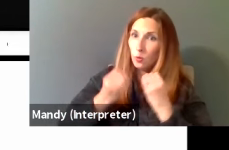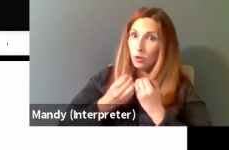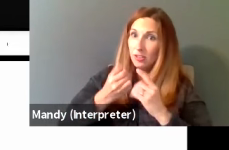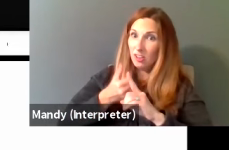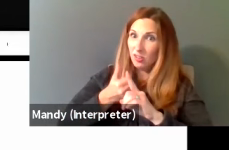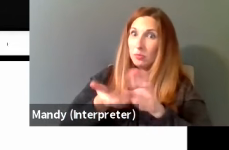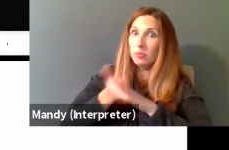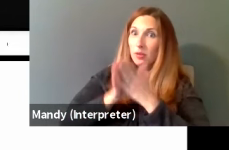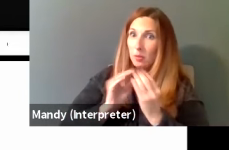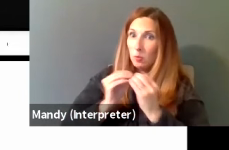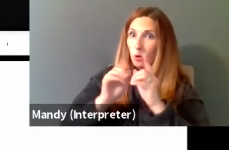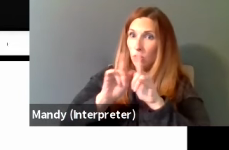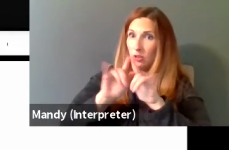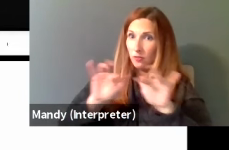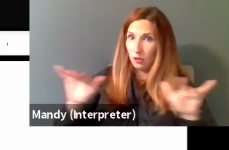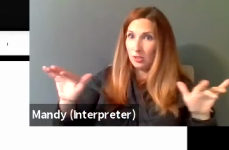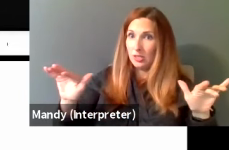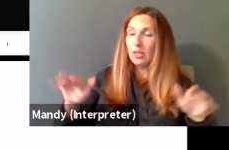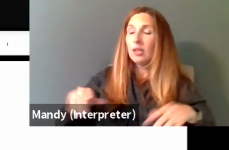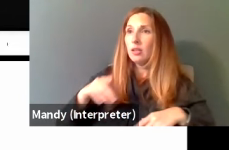that you want to get ahead of that